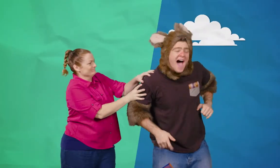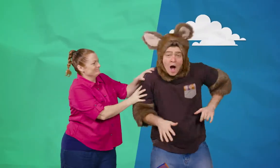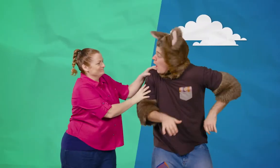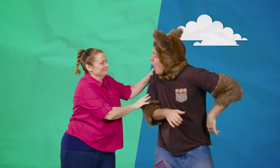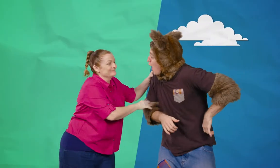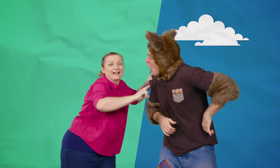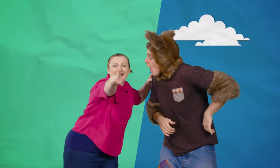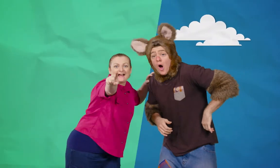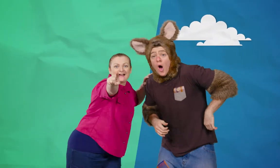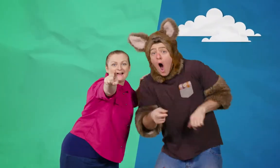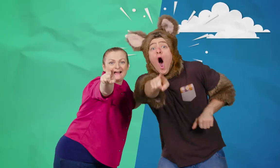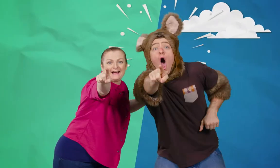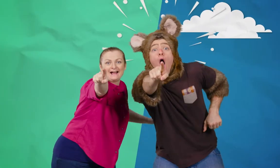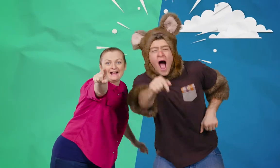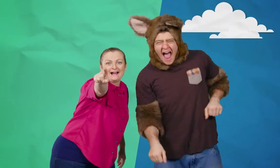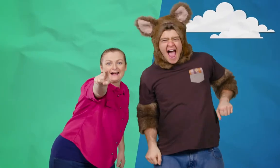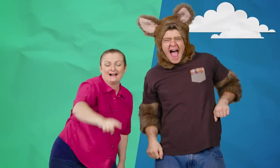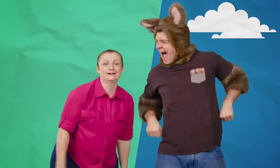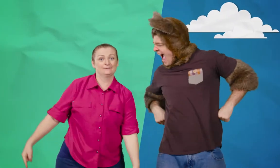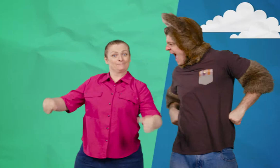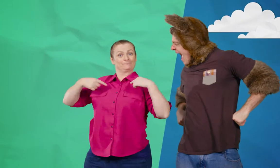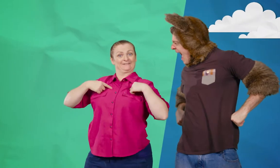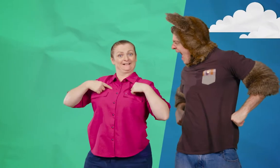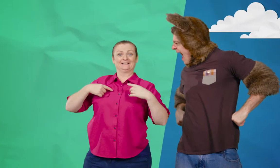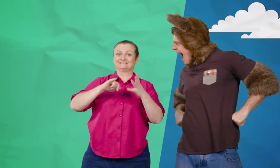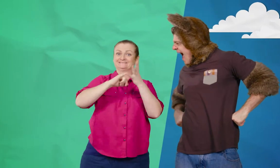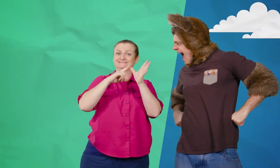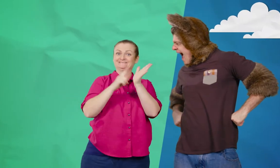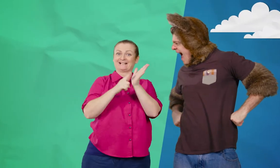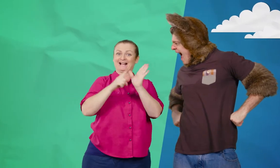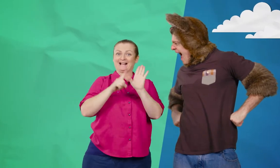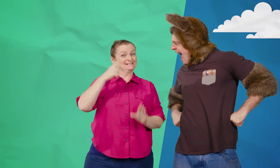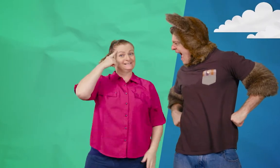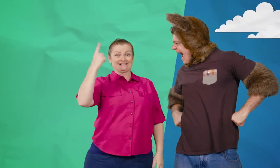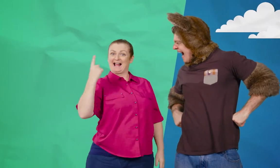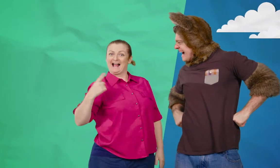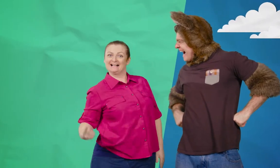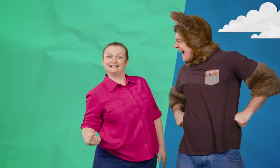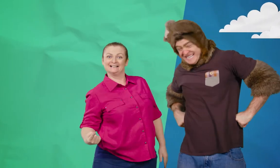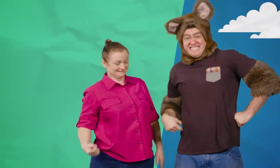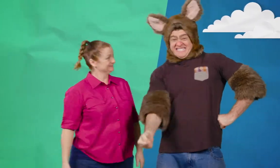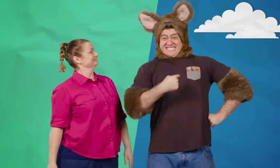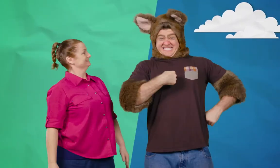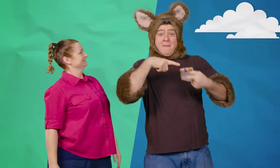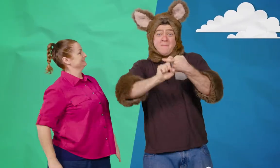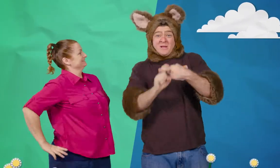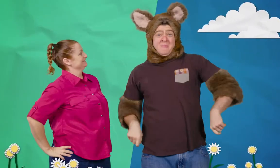Huh? Look! Oh! I'm Sally. And I'm Possum.